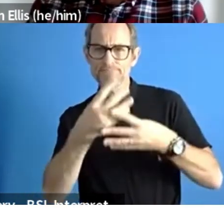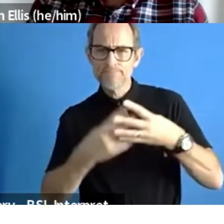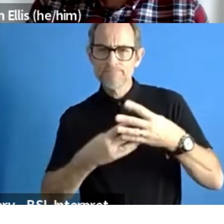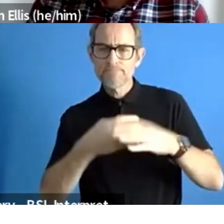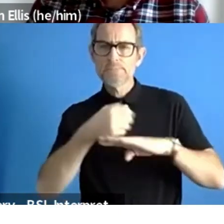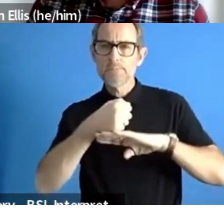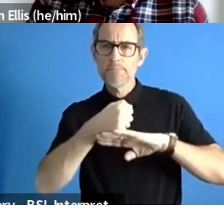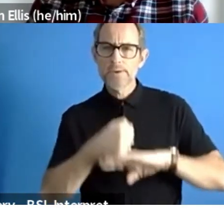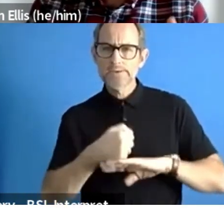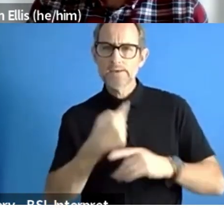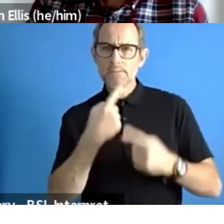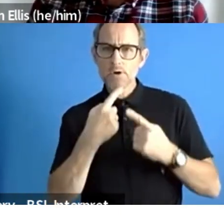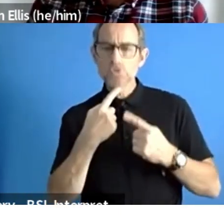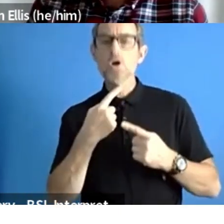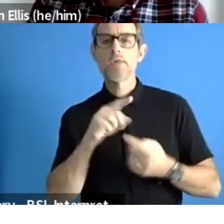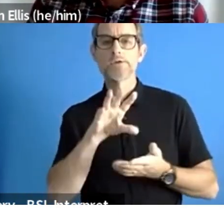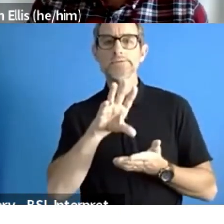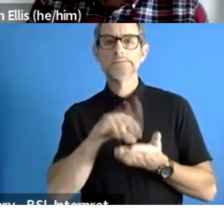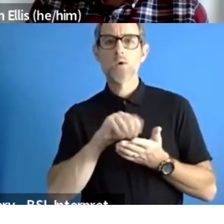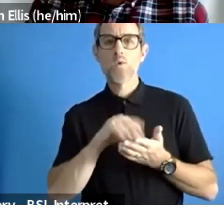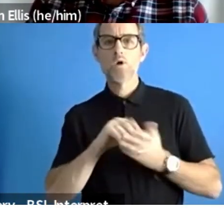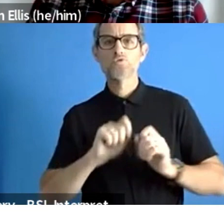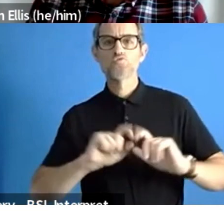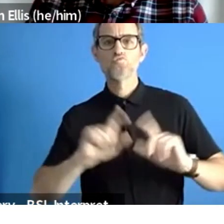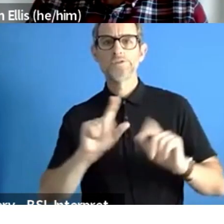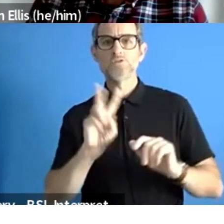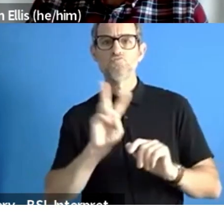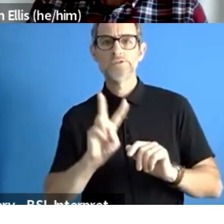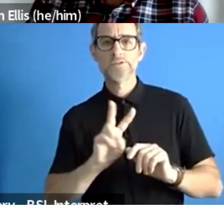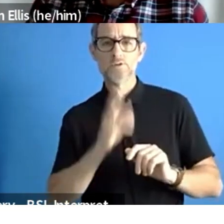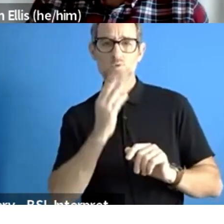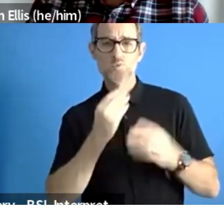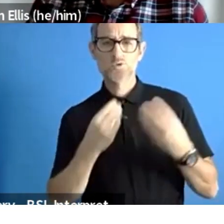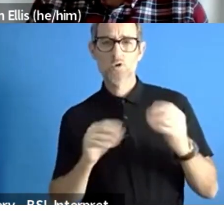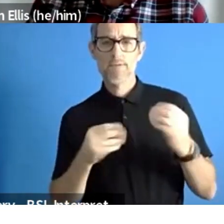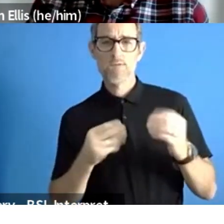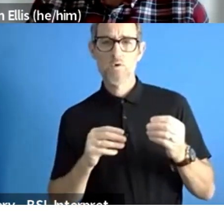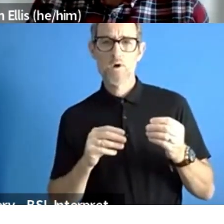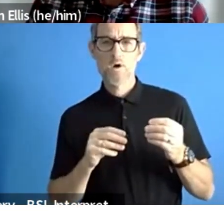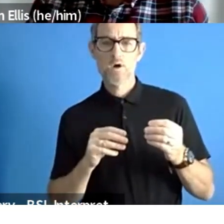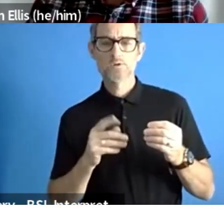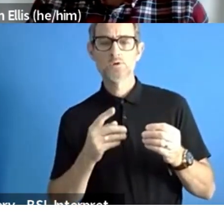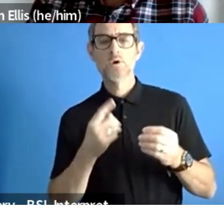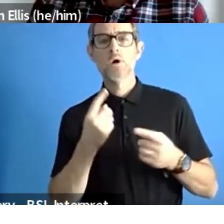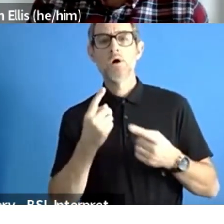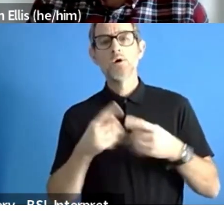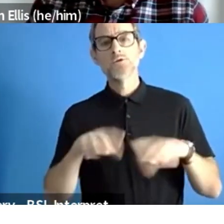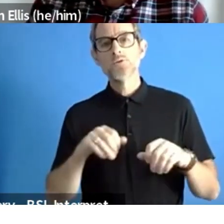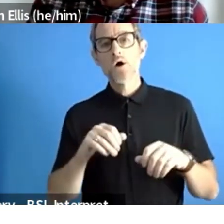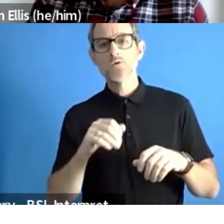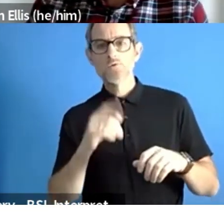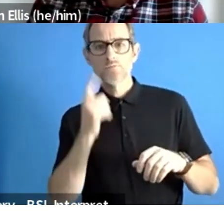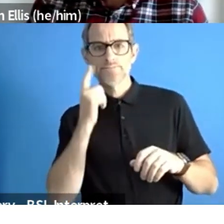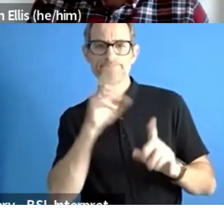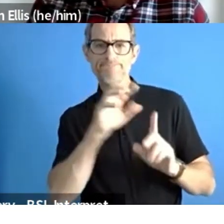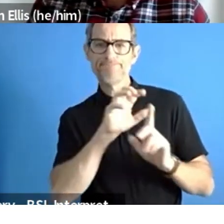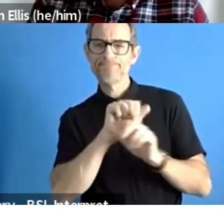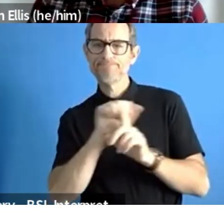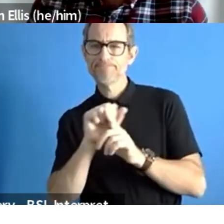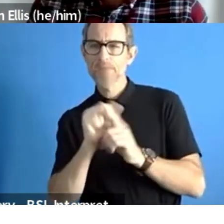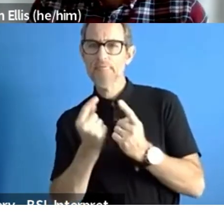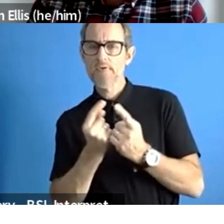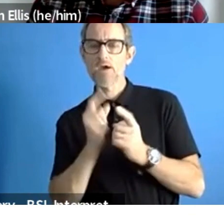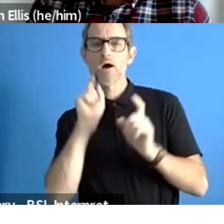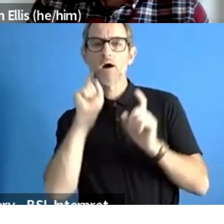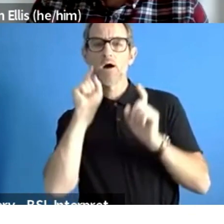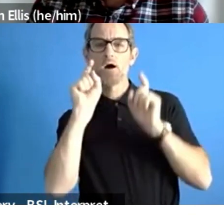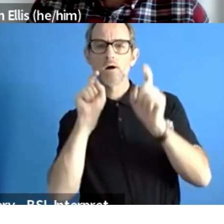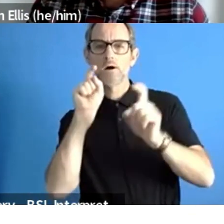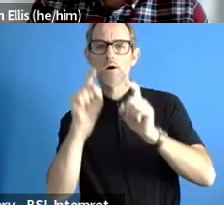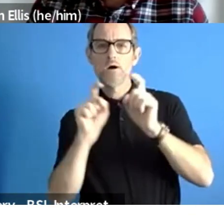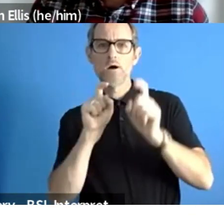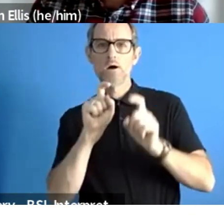wnload a screen reader and just use it and you will pick new things up on the